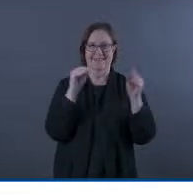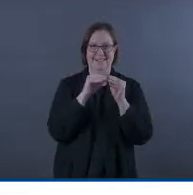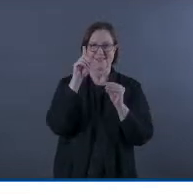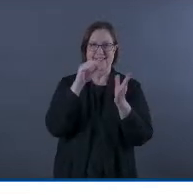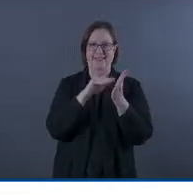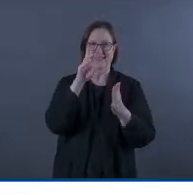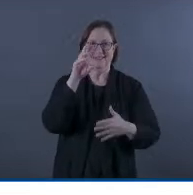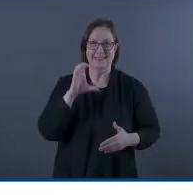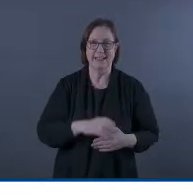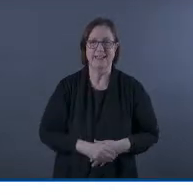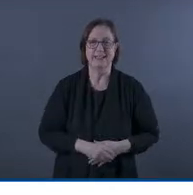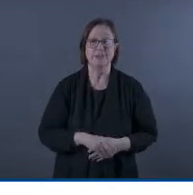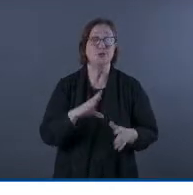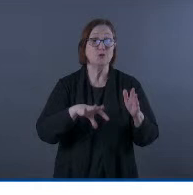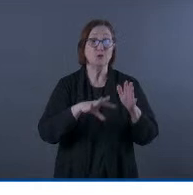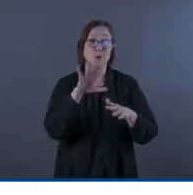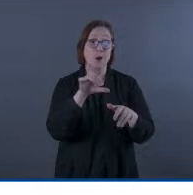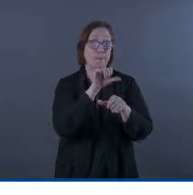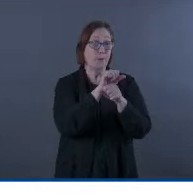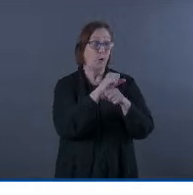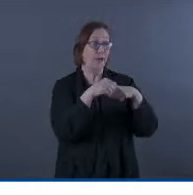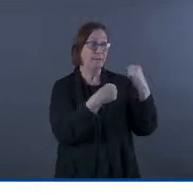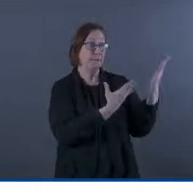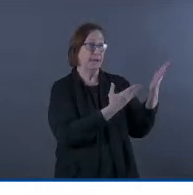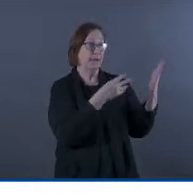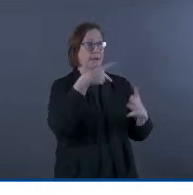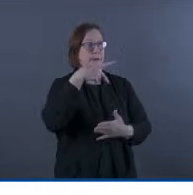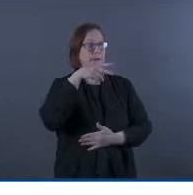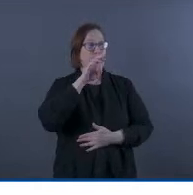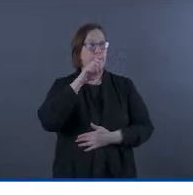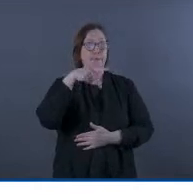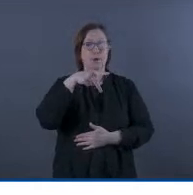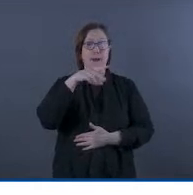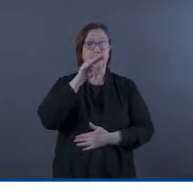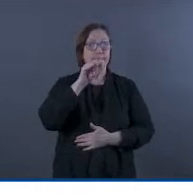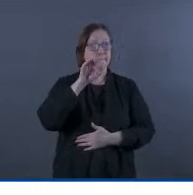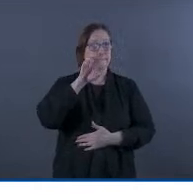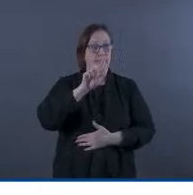at prepmod.doh.wa.gov,